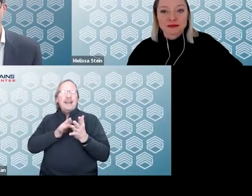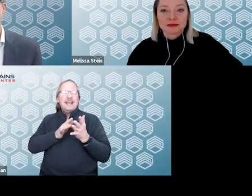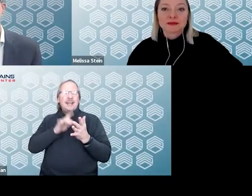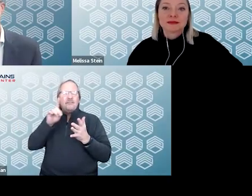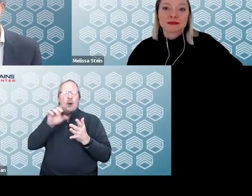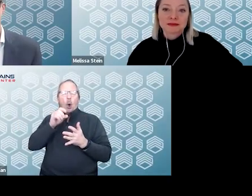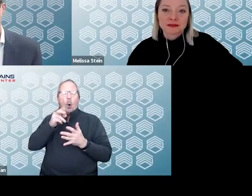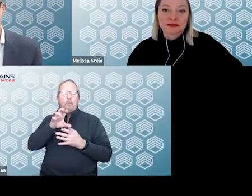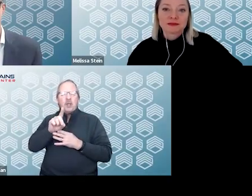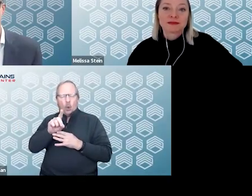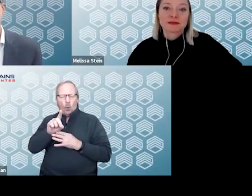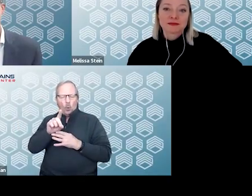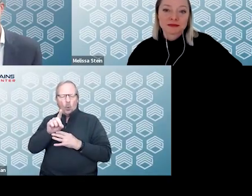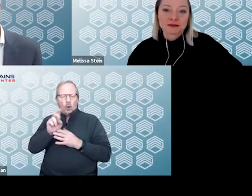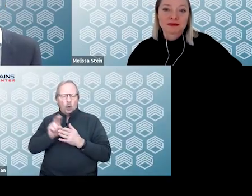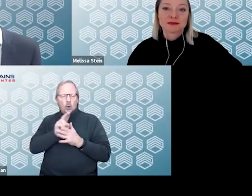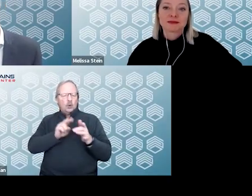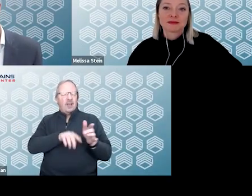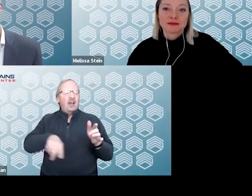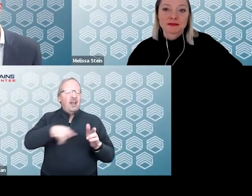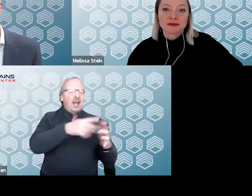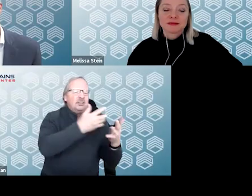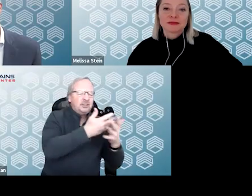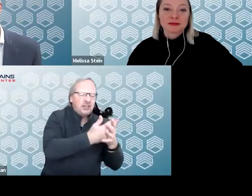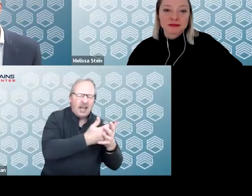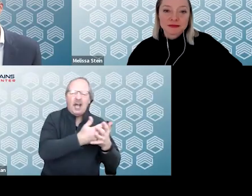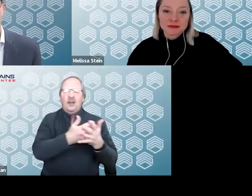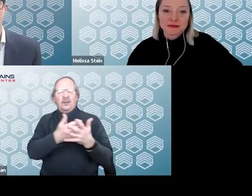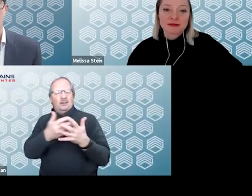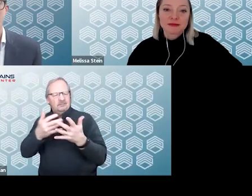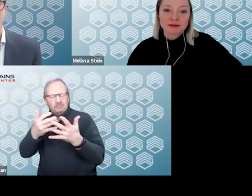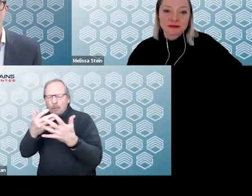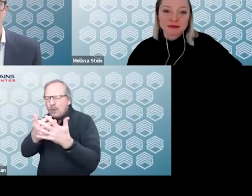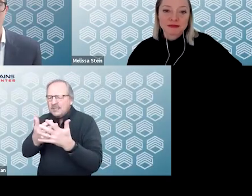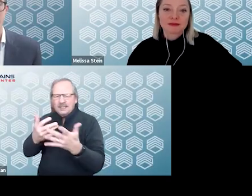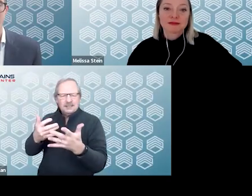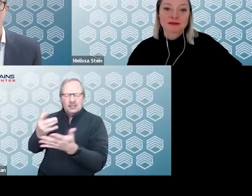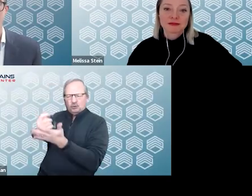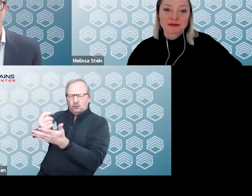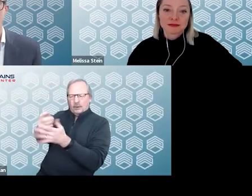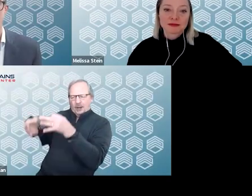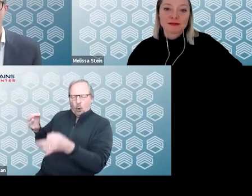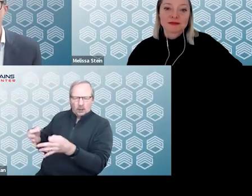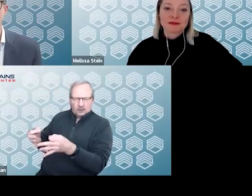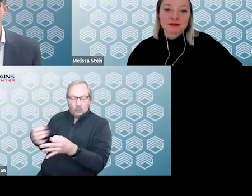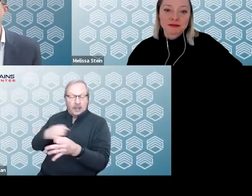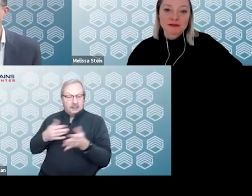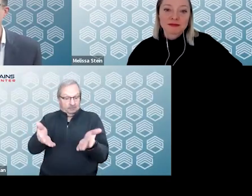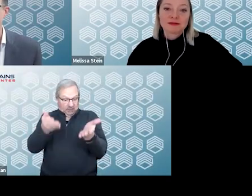prisons, and treatment courts. But what we've also heard is a consistent question from communities across the country.